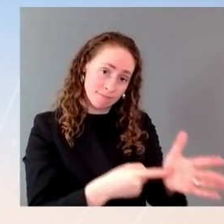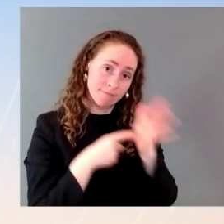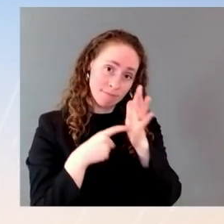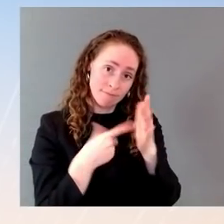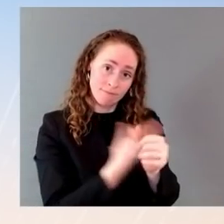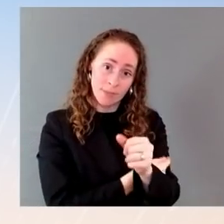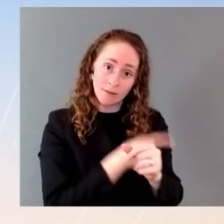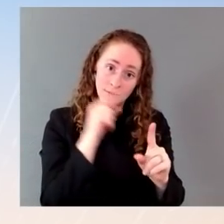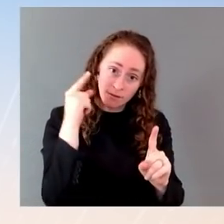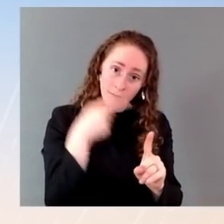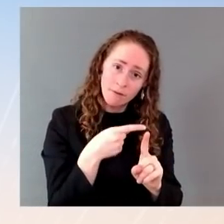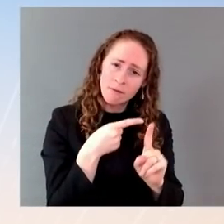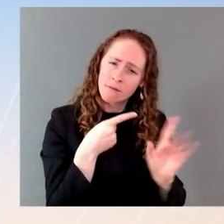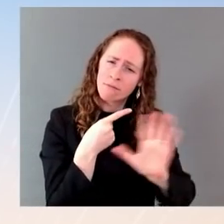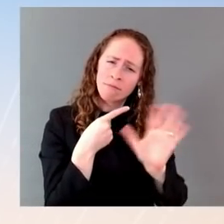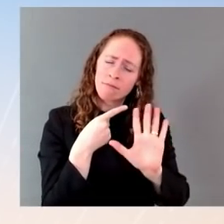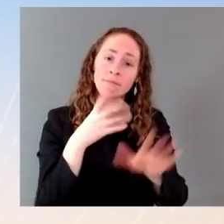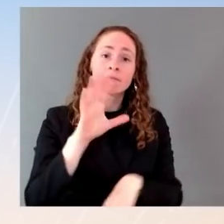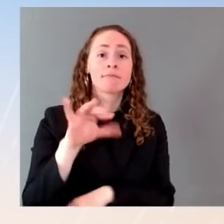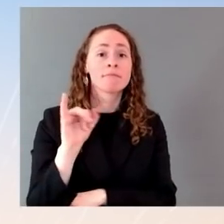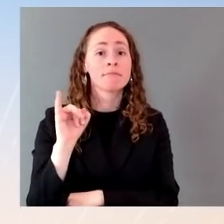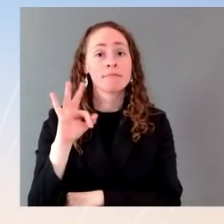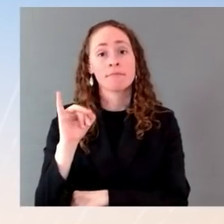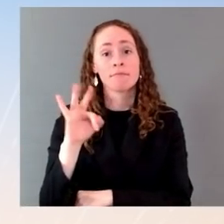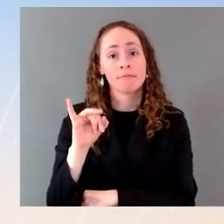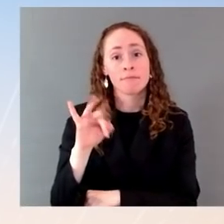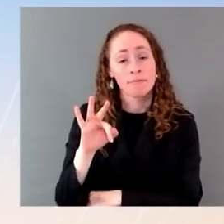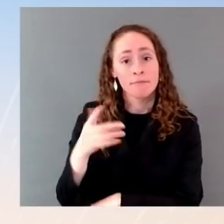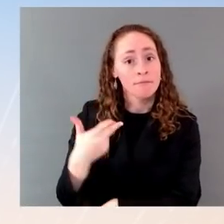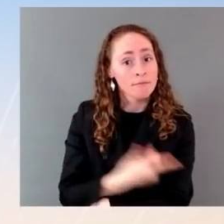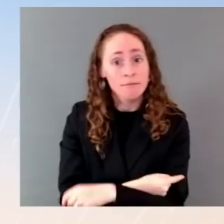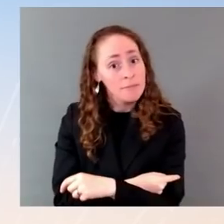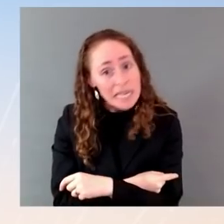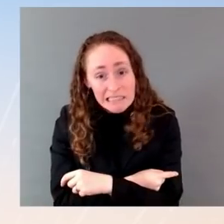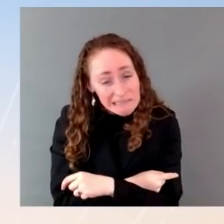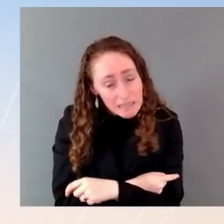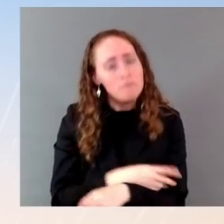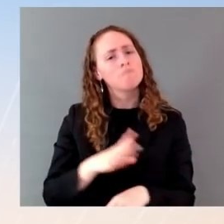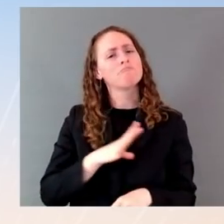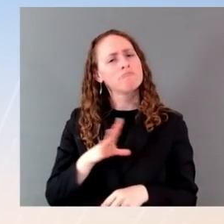And I think our view and the view of many Americans is that if people aren't vaccinated,